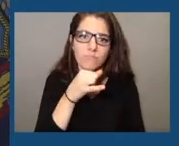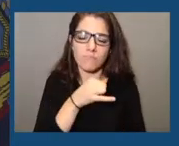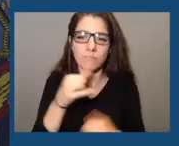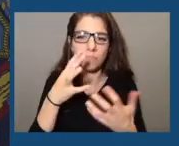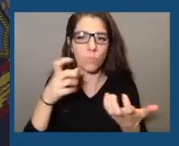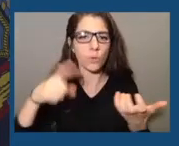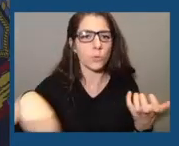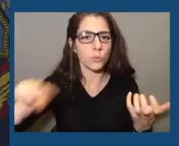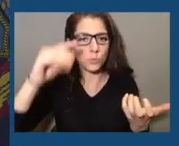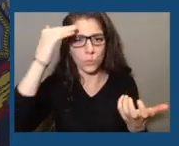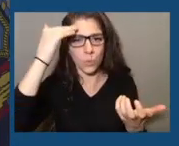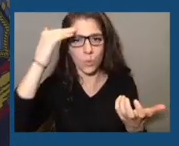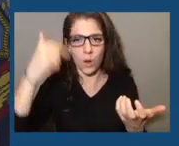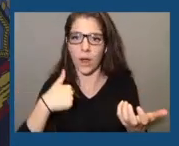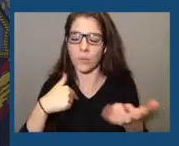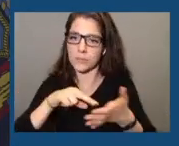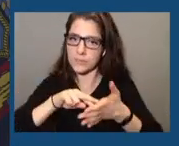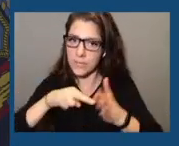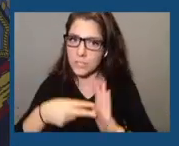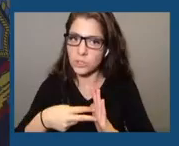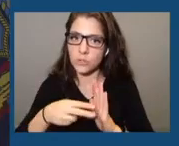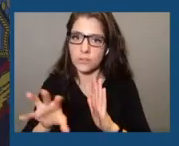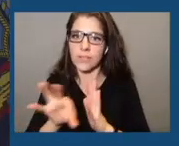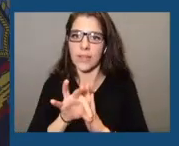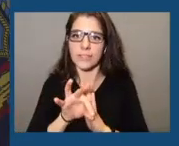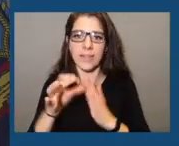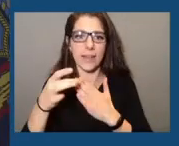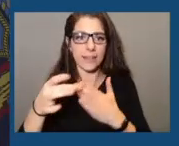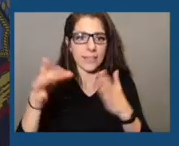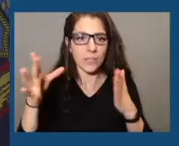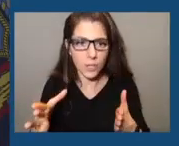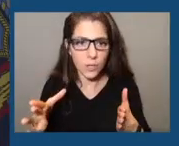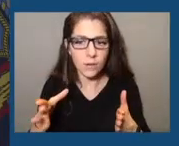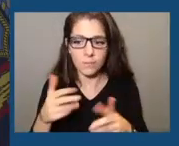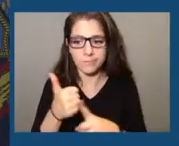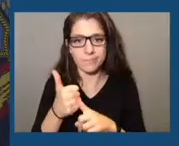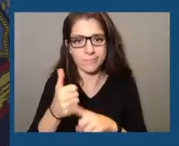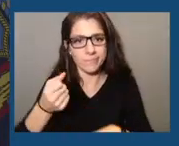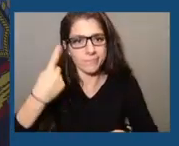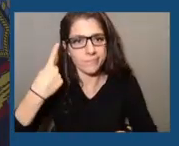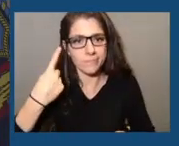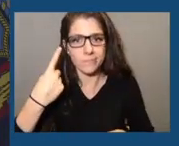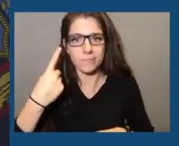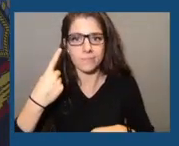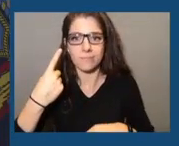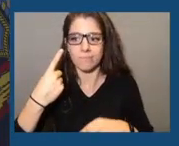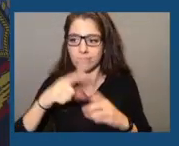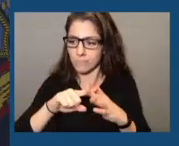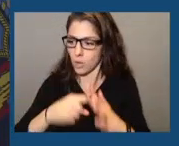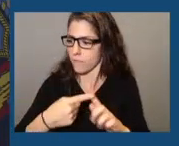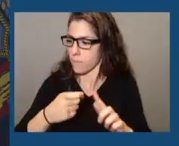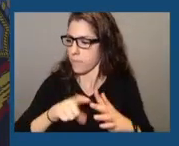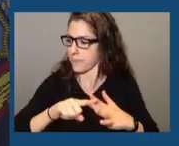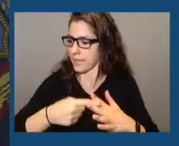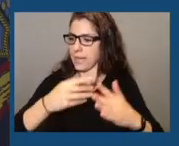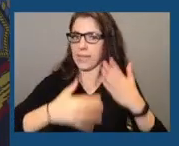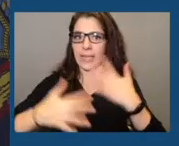very intentional in selecting a leader who understood. Starting out from the very beginning, what it was like